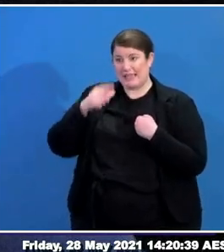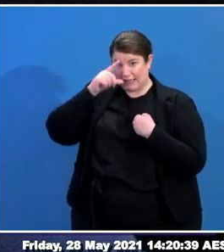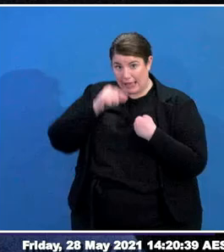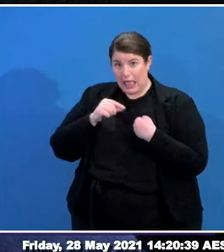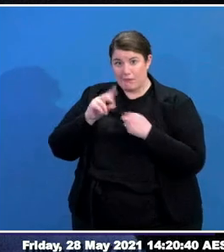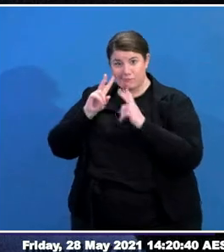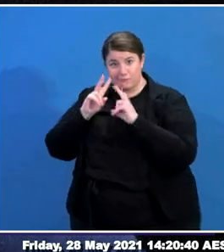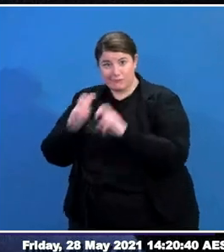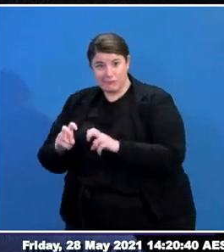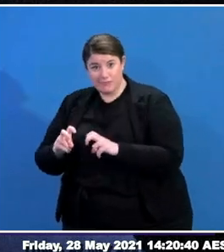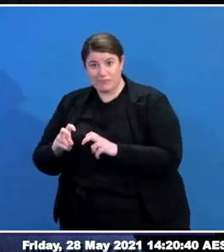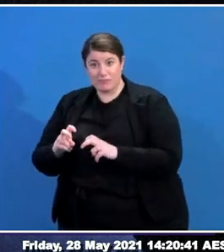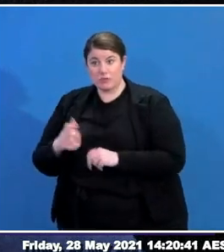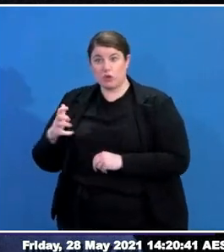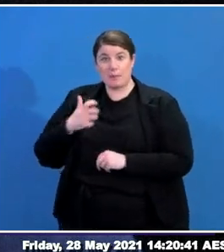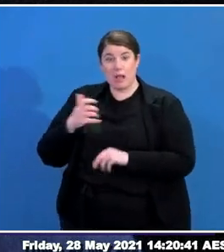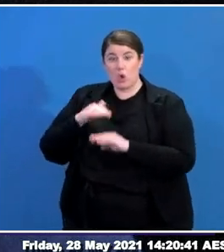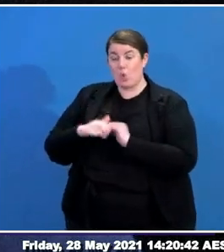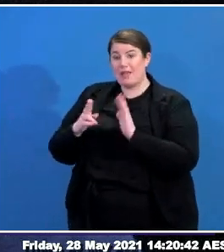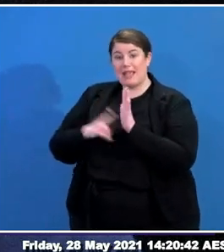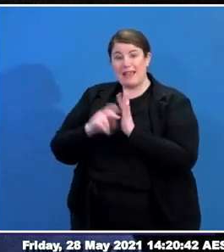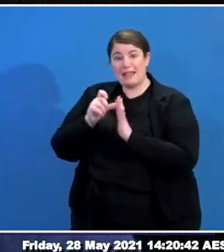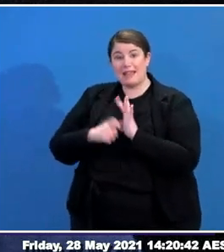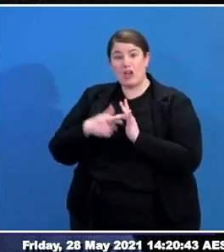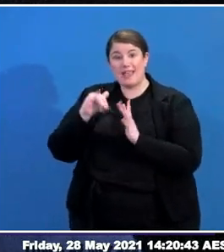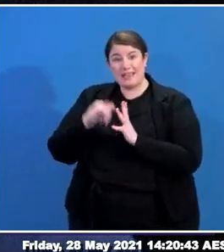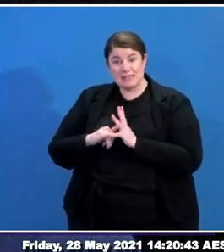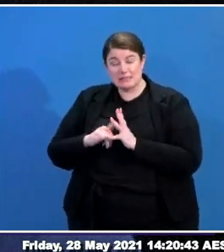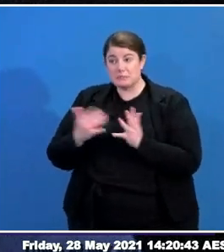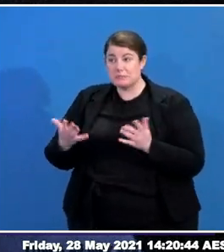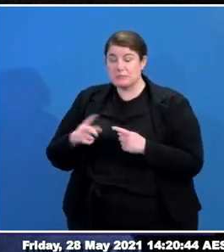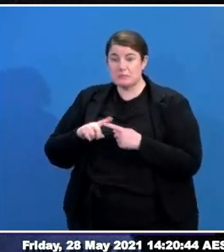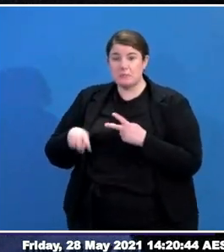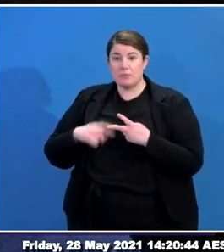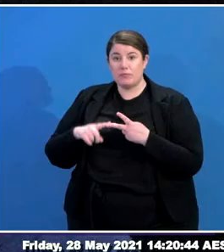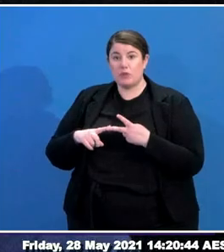a matter, is it a complaint about an NDIS, is it a complaint on behalf or